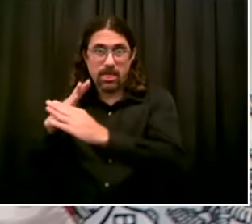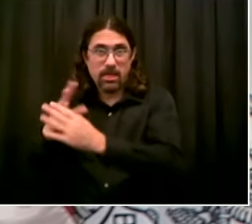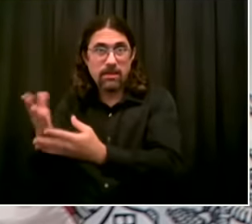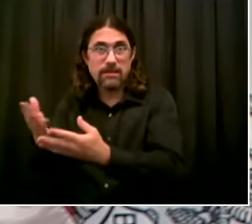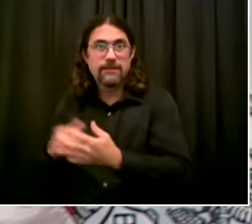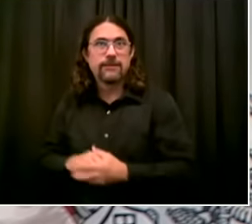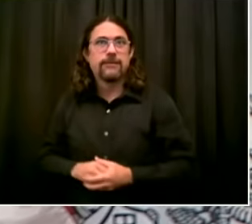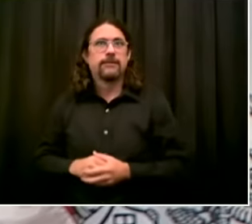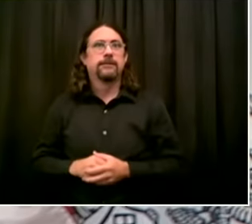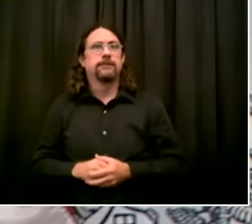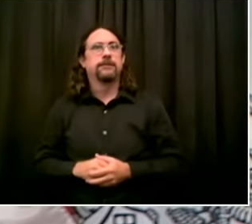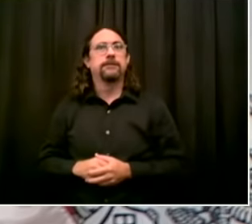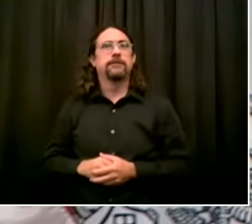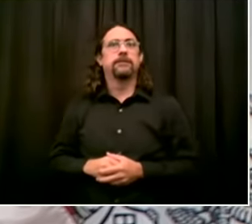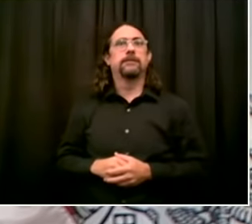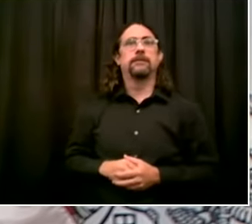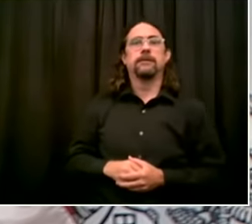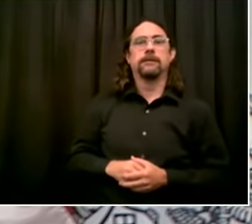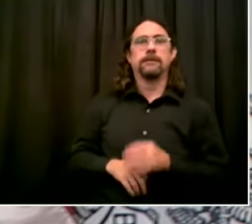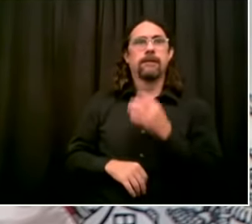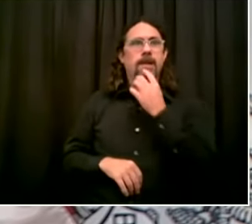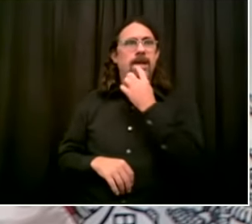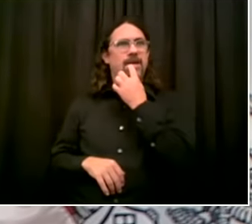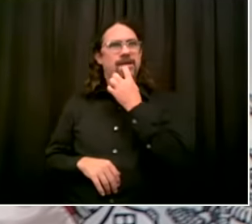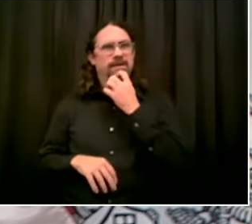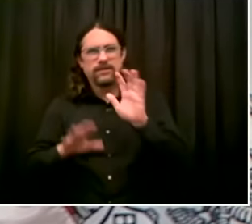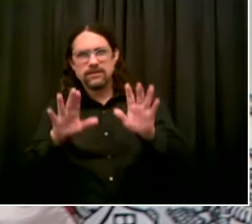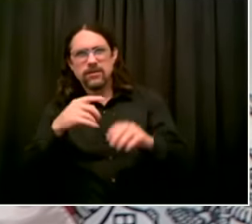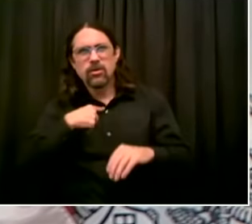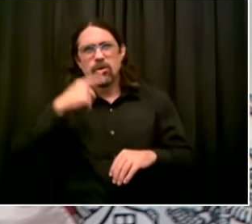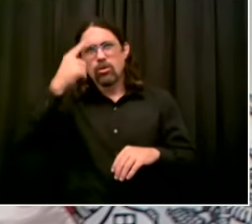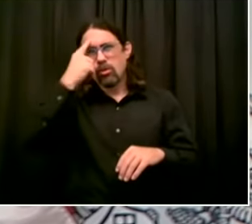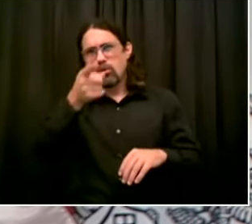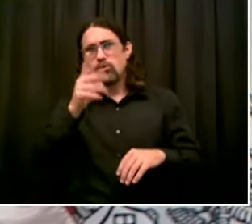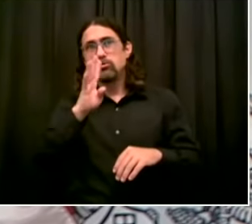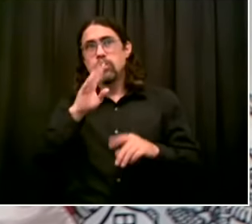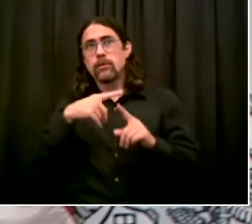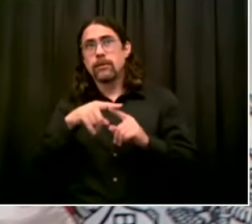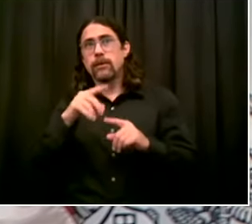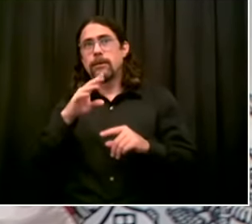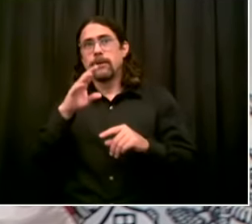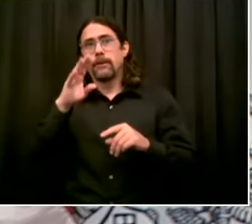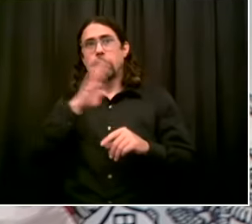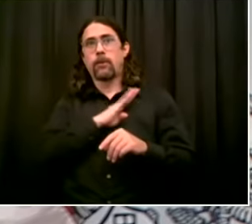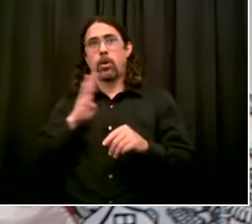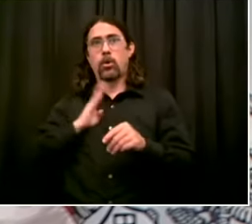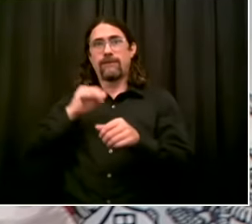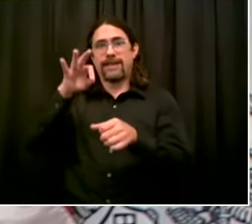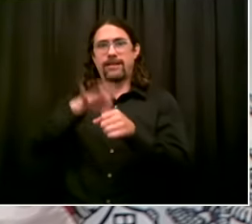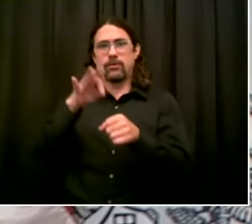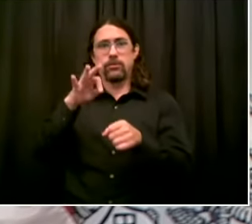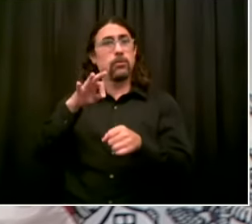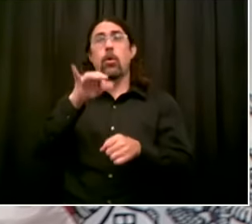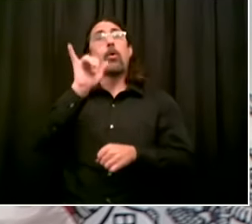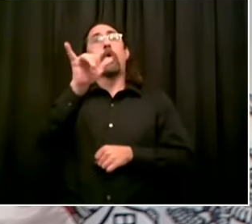AND I WILL SAY THAT IMAGE OF BUBBA WEARING A MASK WAS